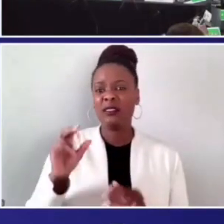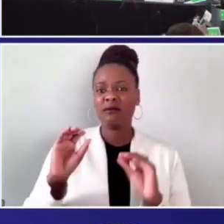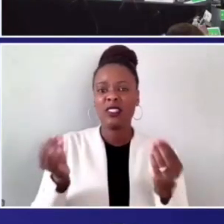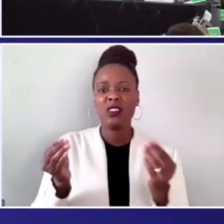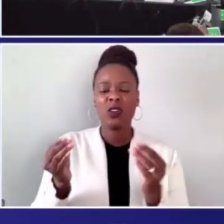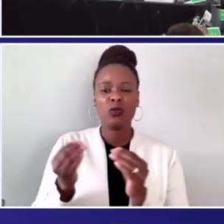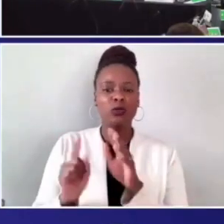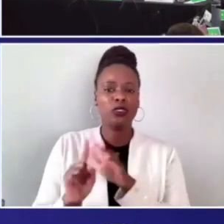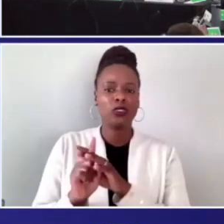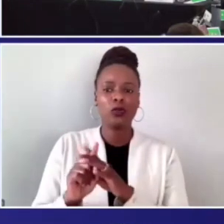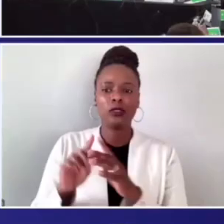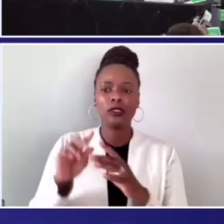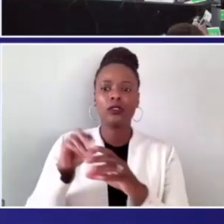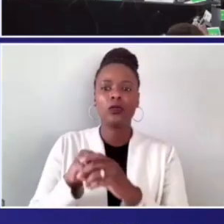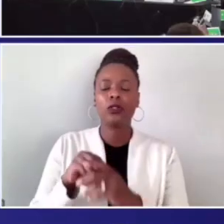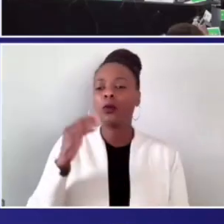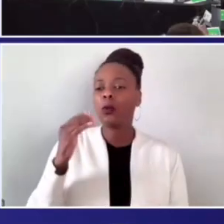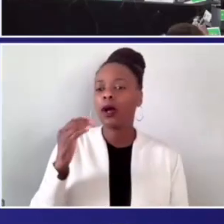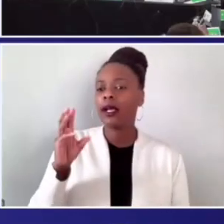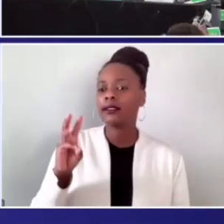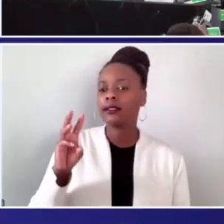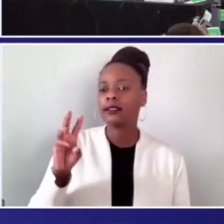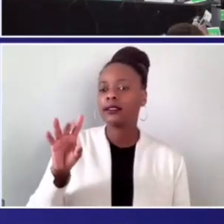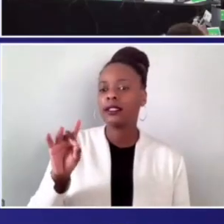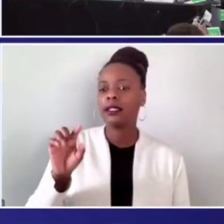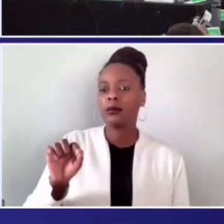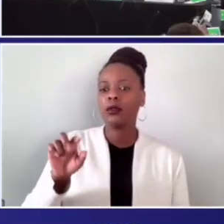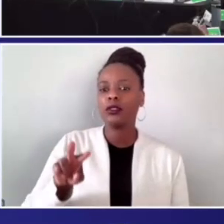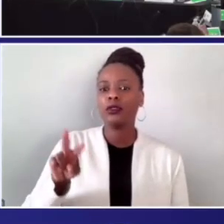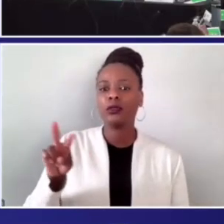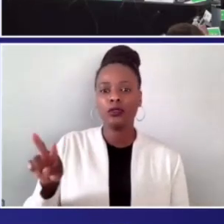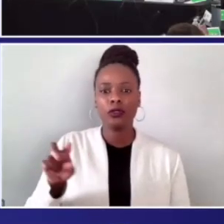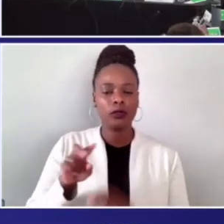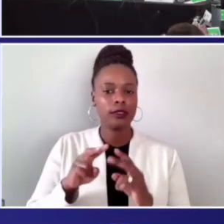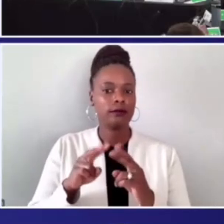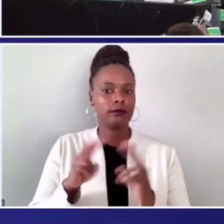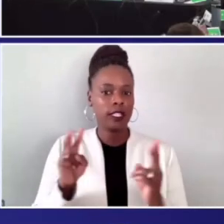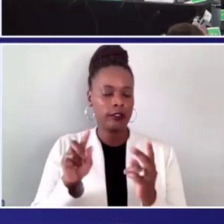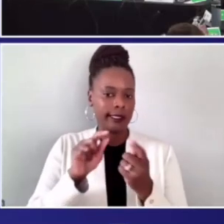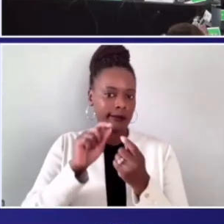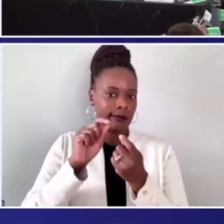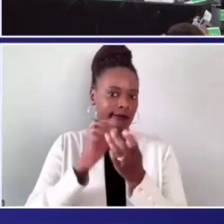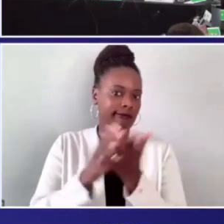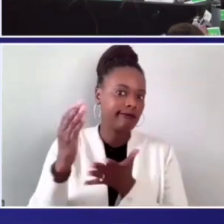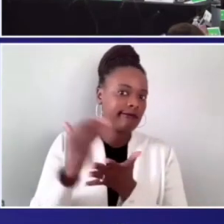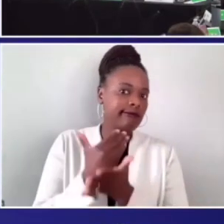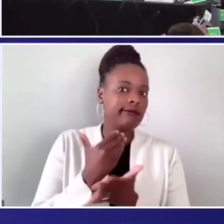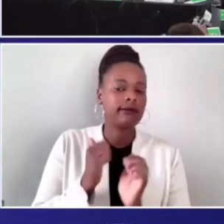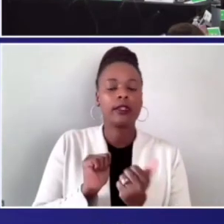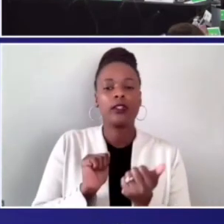because 668.22 is, is very comprehensive in terms of addressing all the situations of